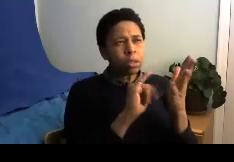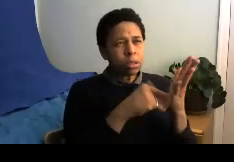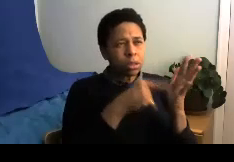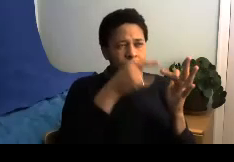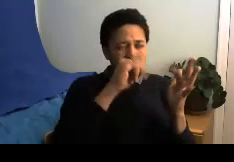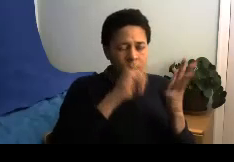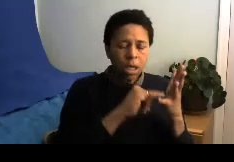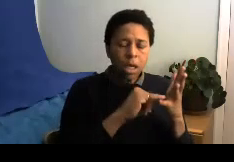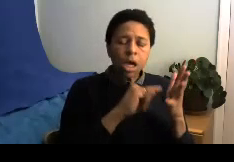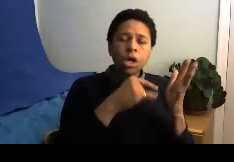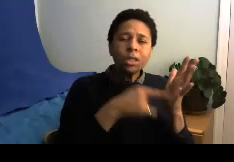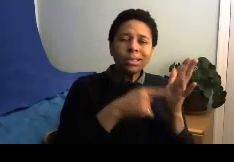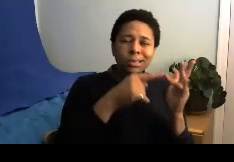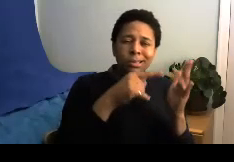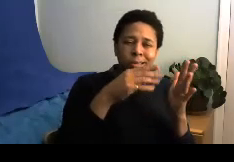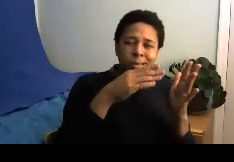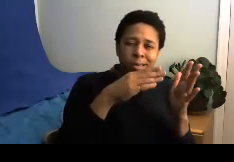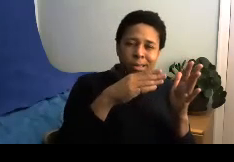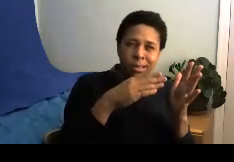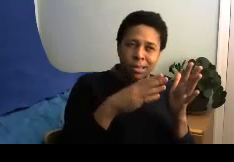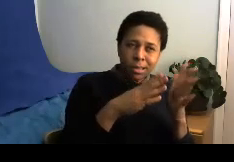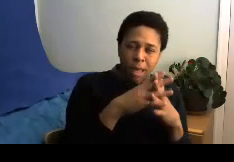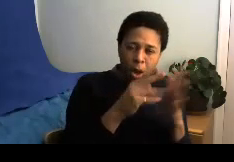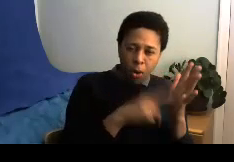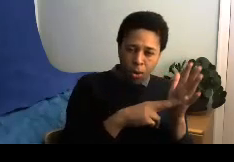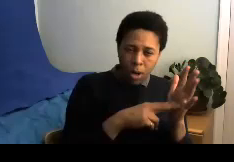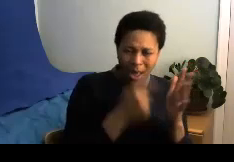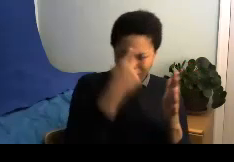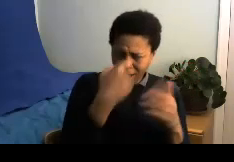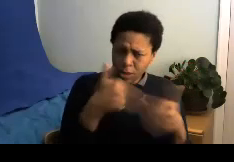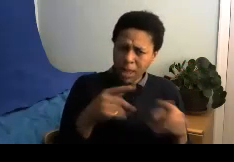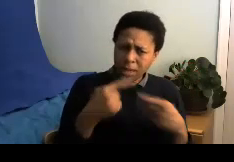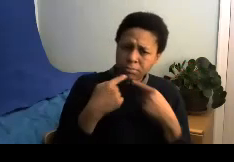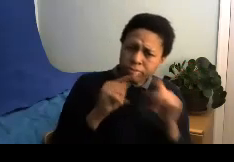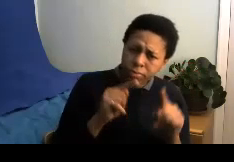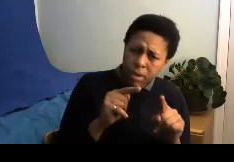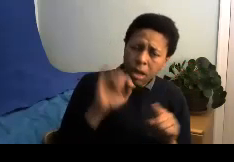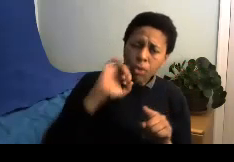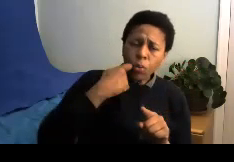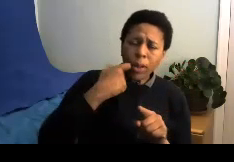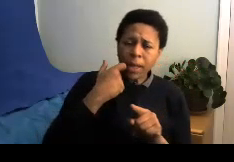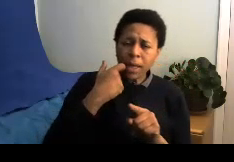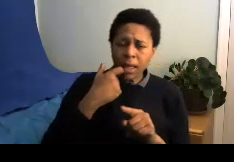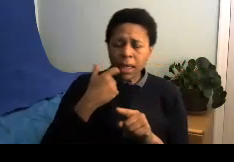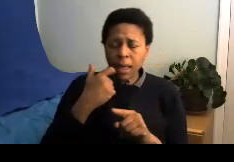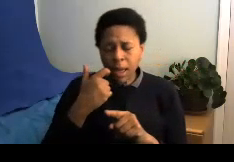announced that that's going to be a film, Steve McQueen, and